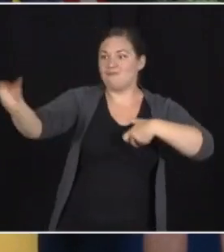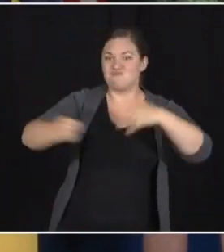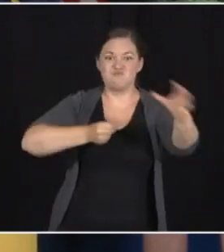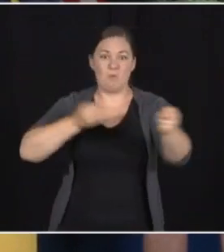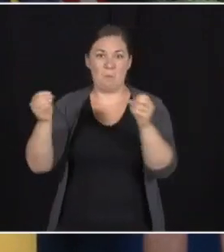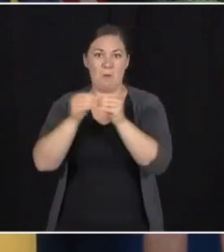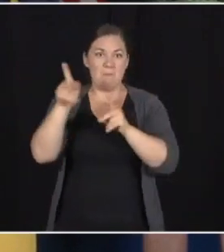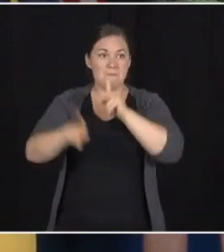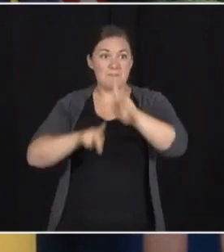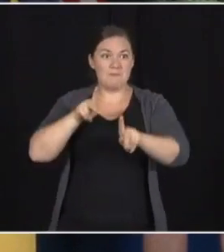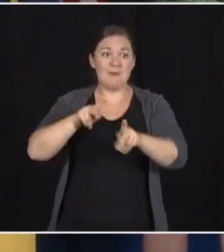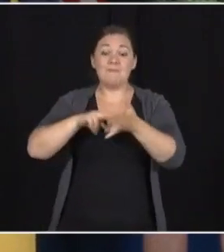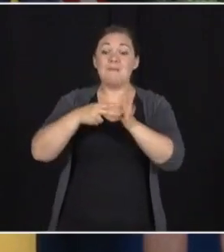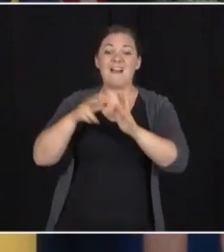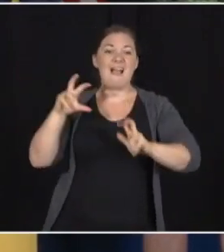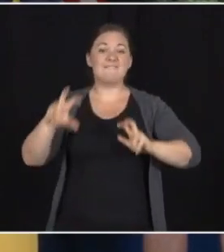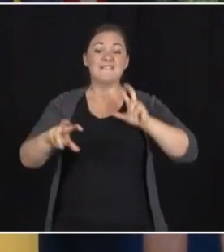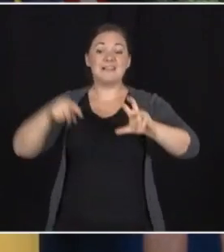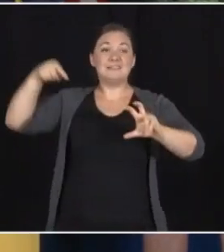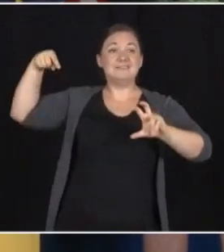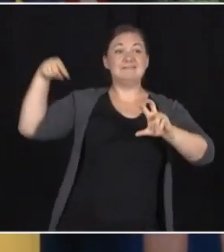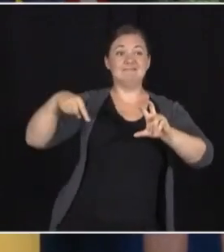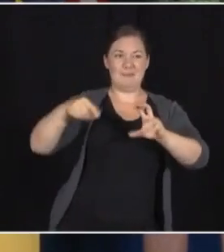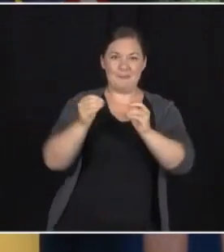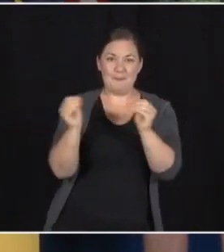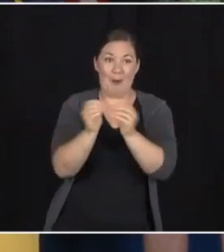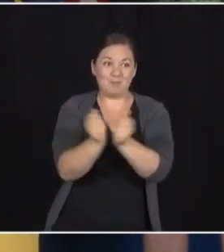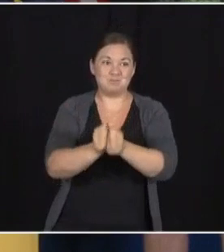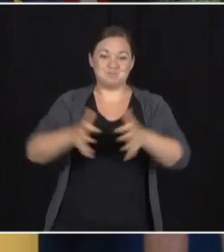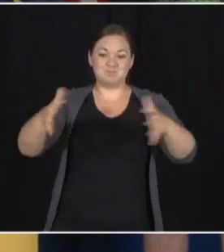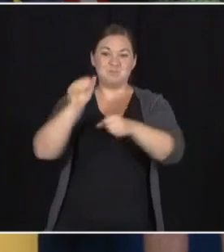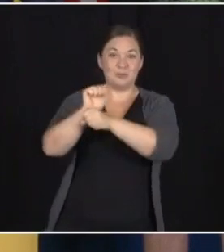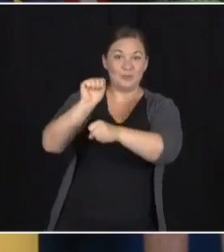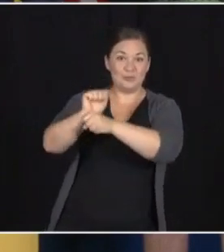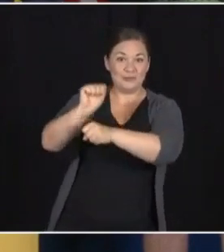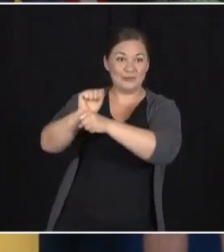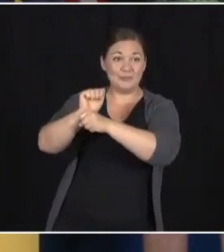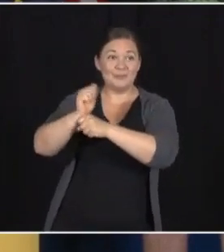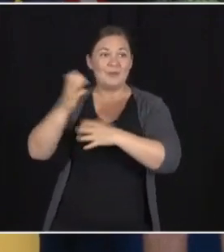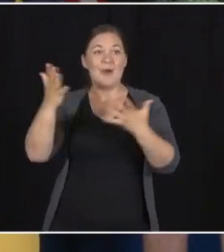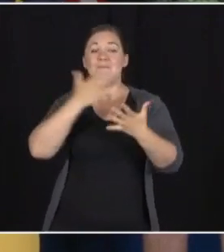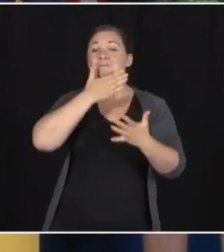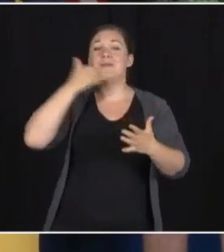the economy, to drive investment and create jobs, there's no better way than putting Ontario to work.